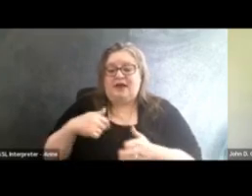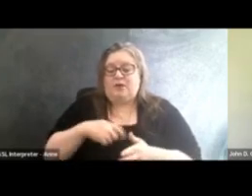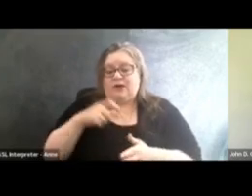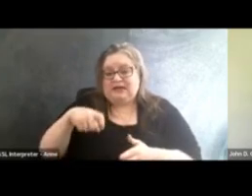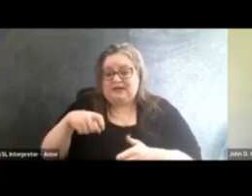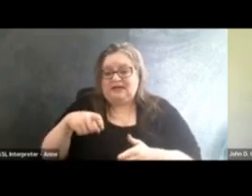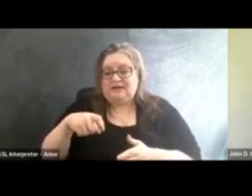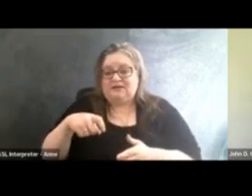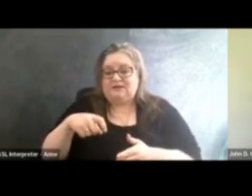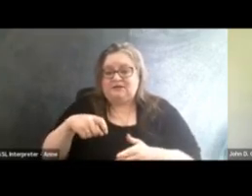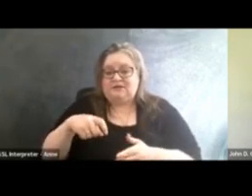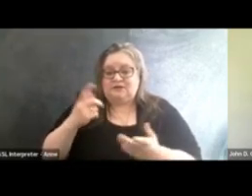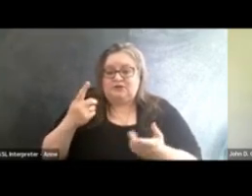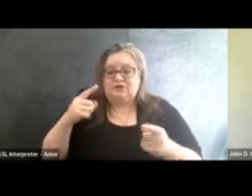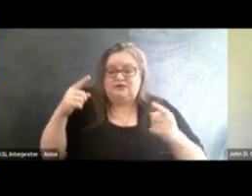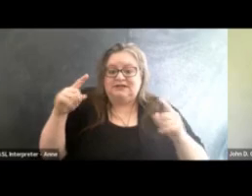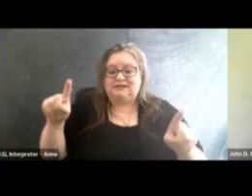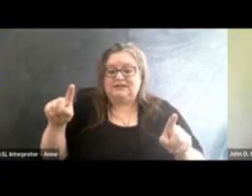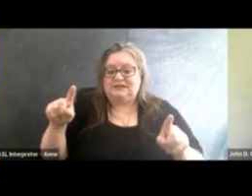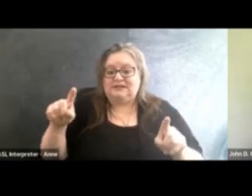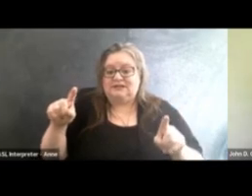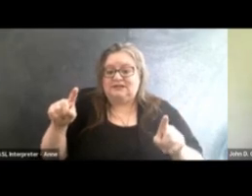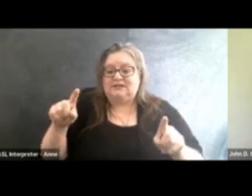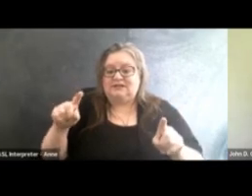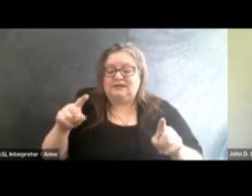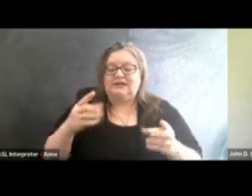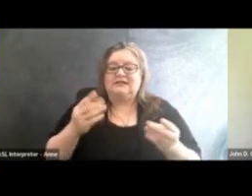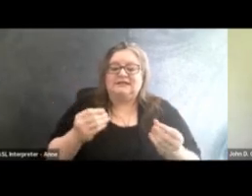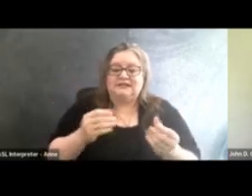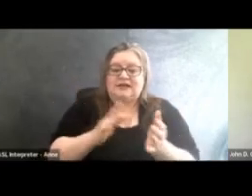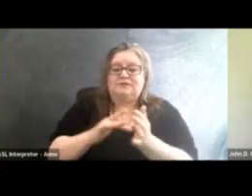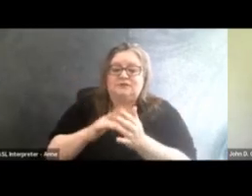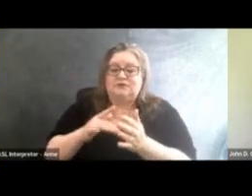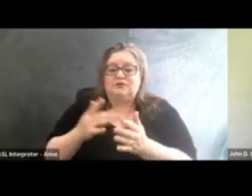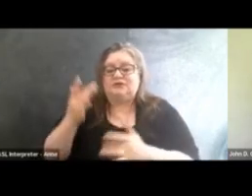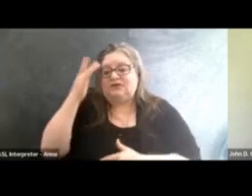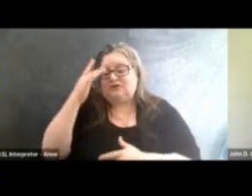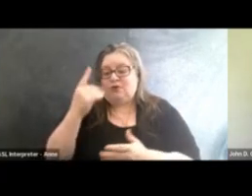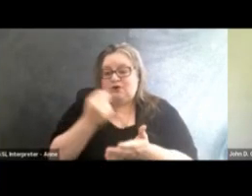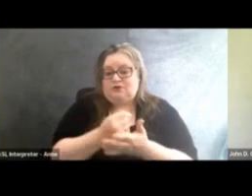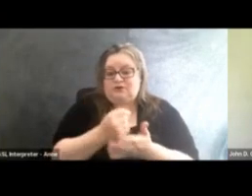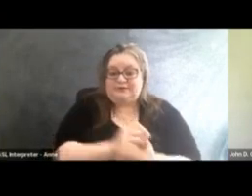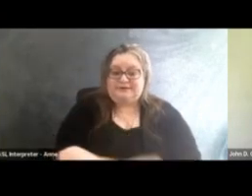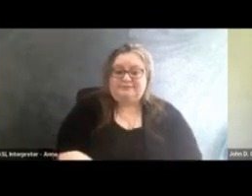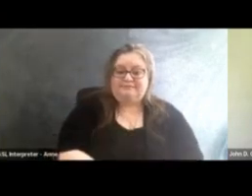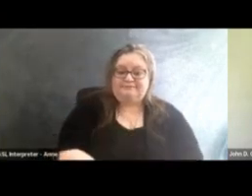be able to succeed in in substance use disorder treatment, the. I've been